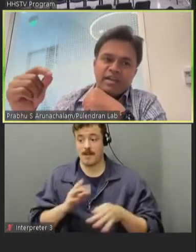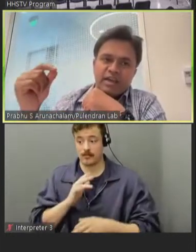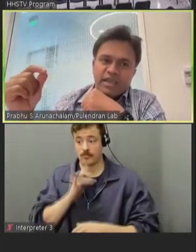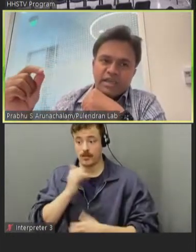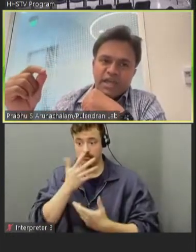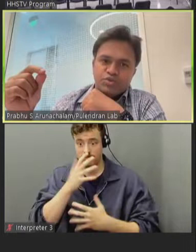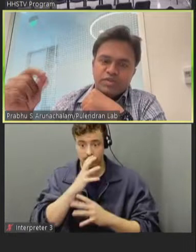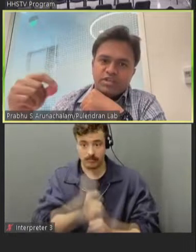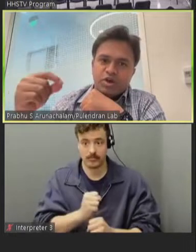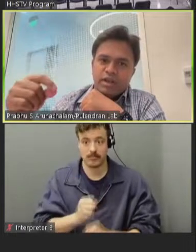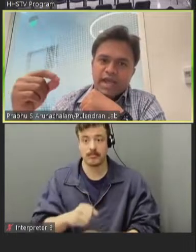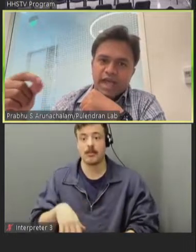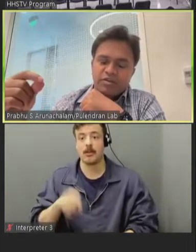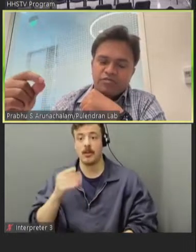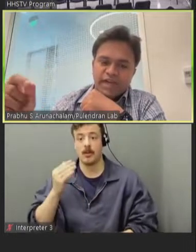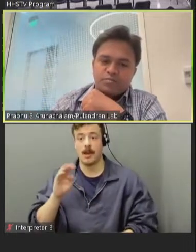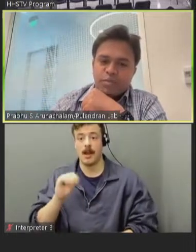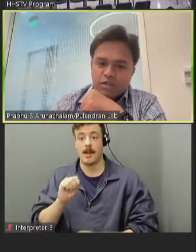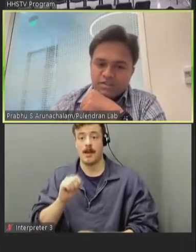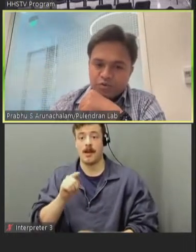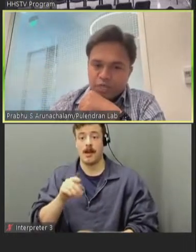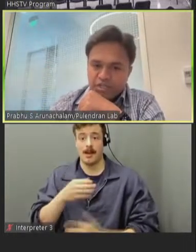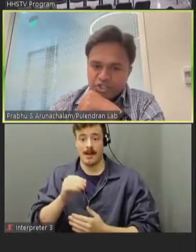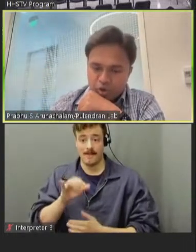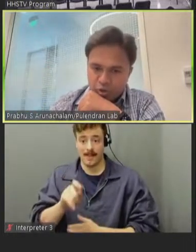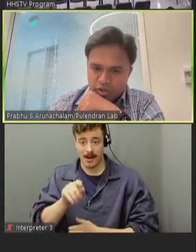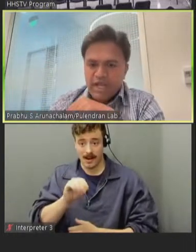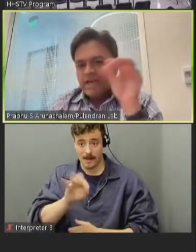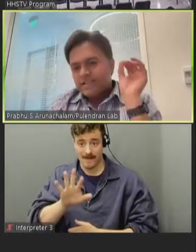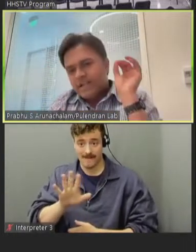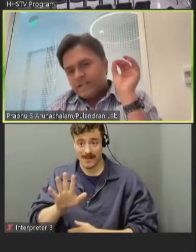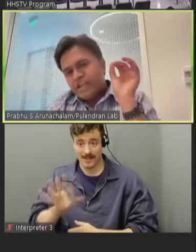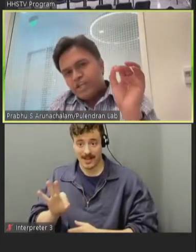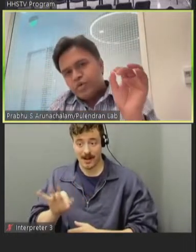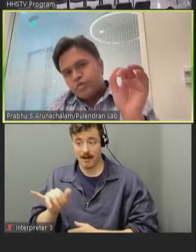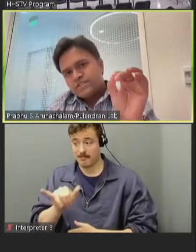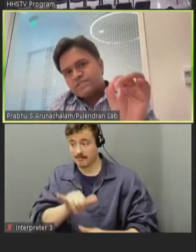like adjuvant called adivax [phonetic sp], Molly's group has shown that it induces